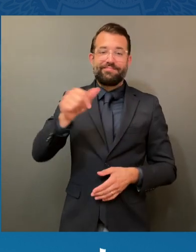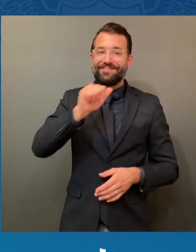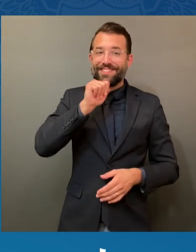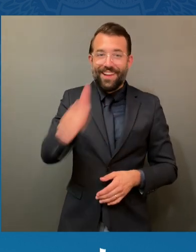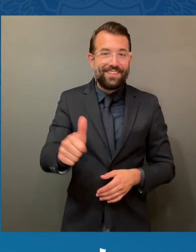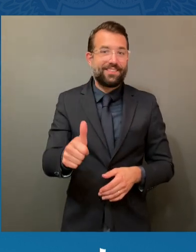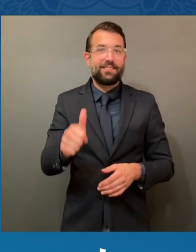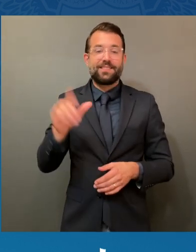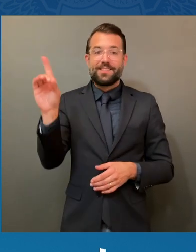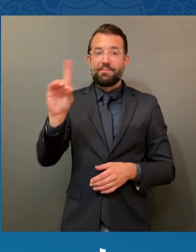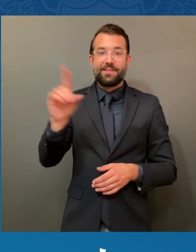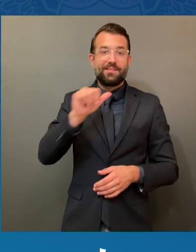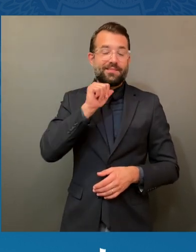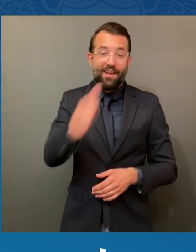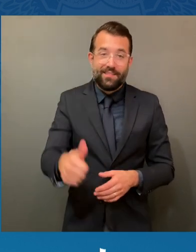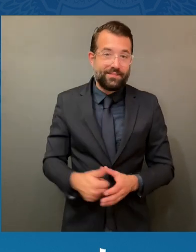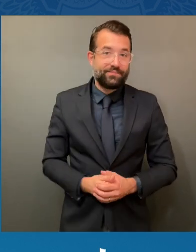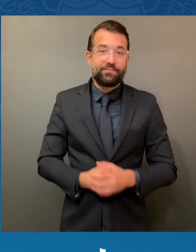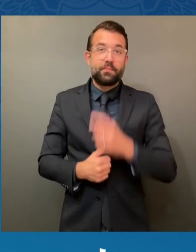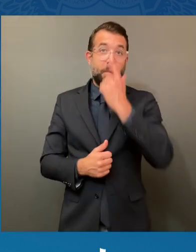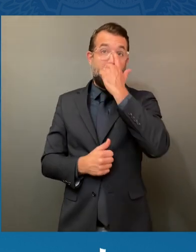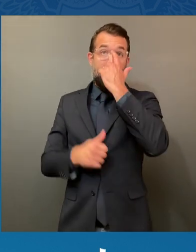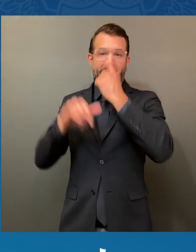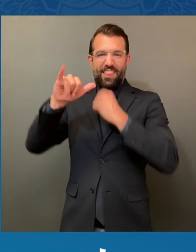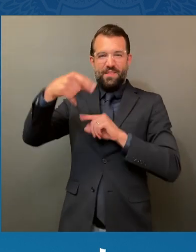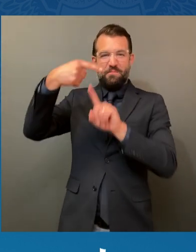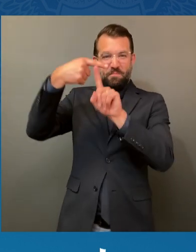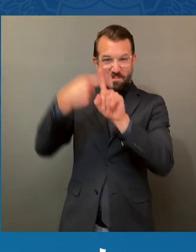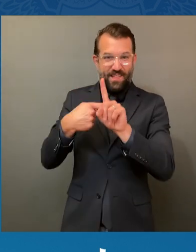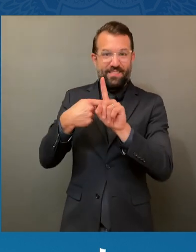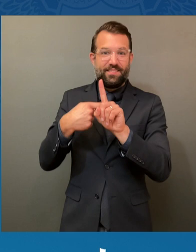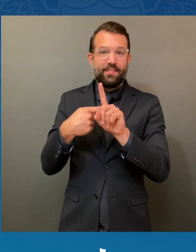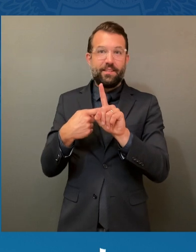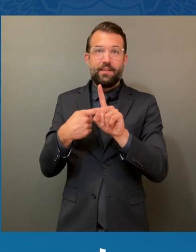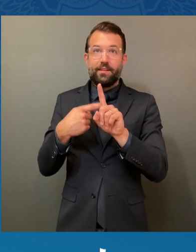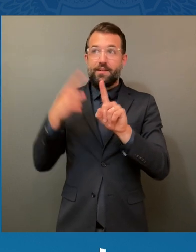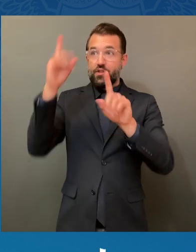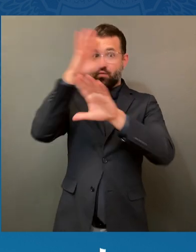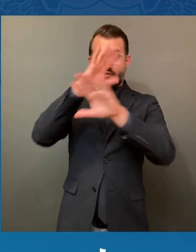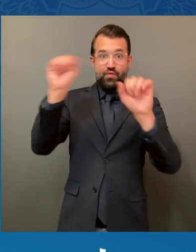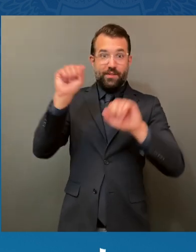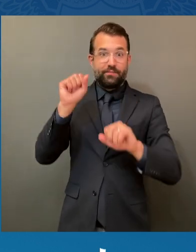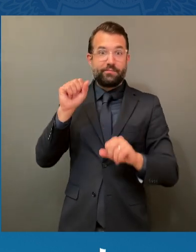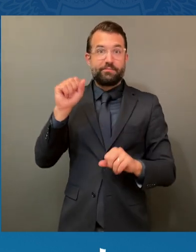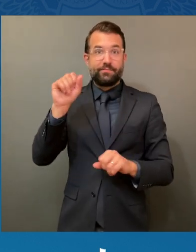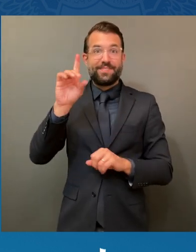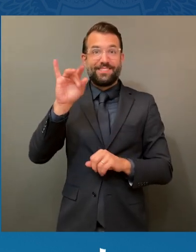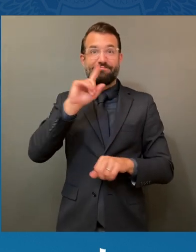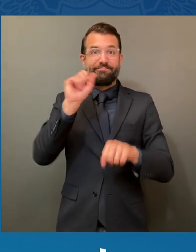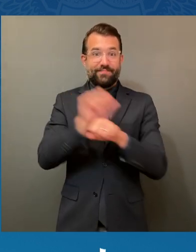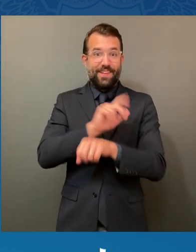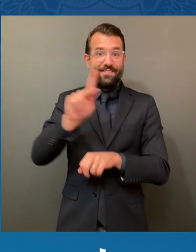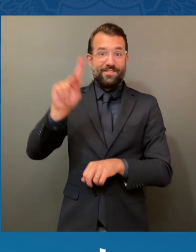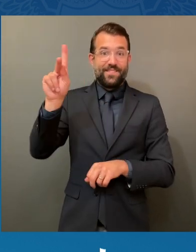Earlier this month, our President, standing outside Independence Hall in Philadelphia, made clear -- and I'll quote --